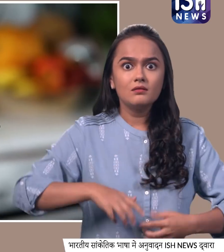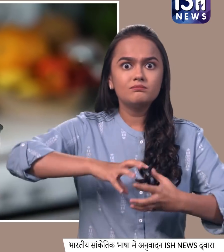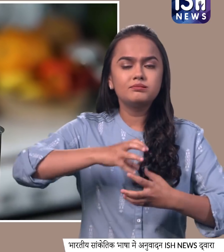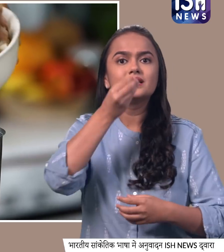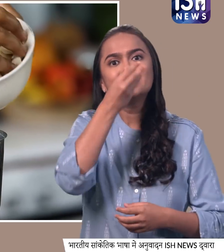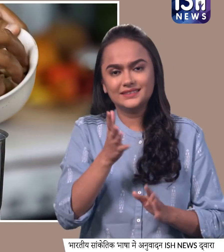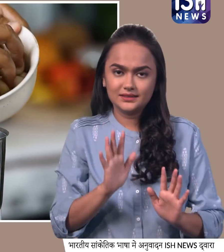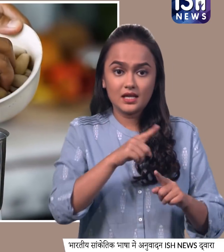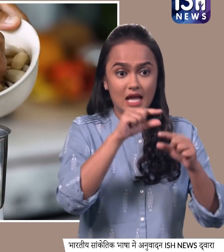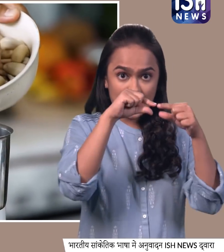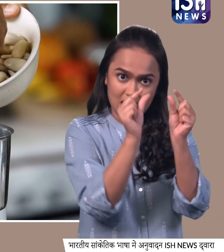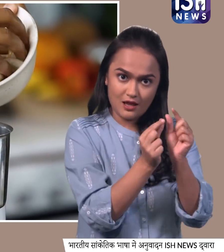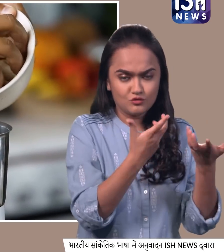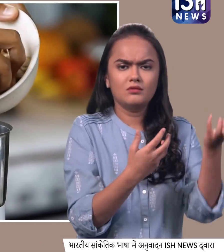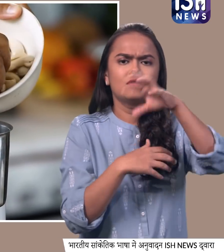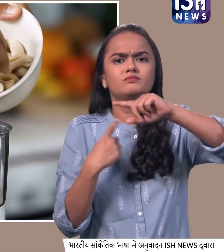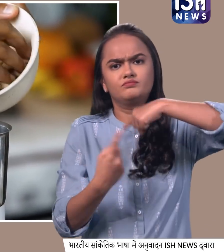Add soaked cashews to a blender,